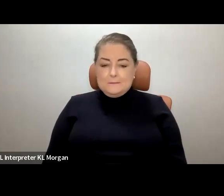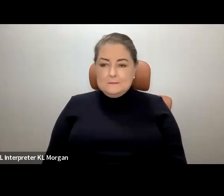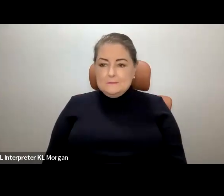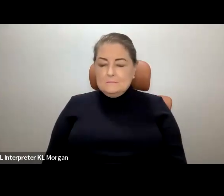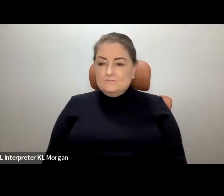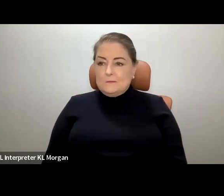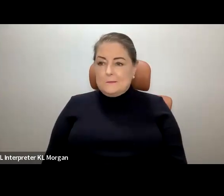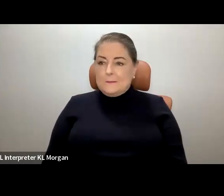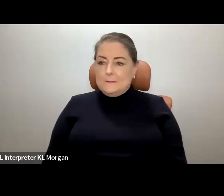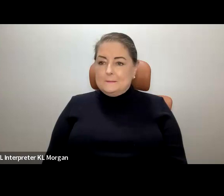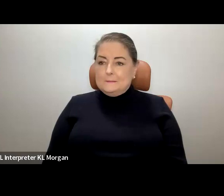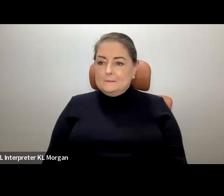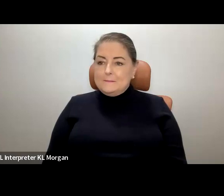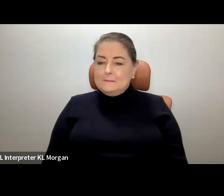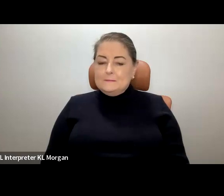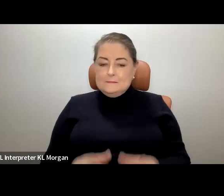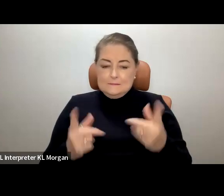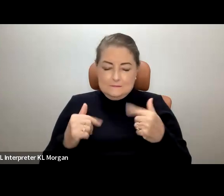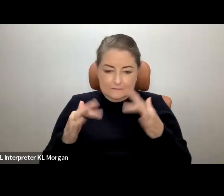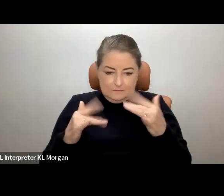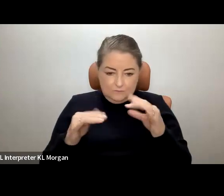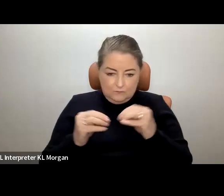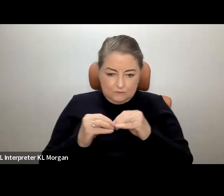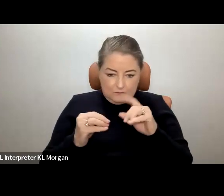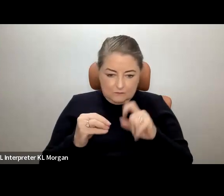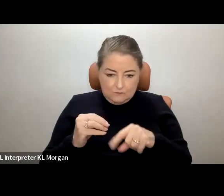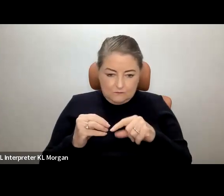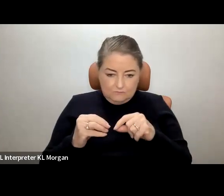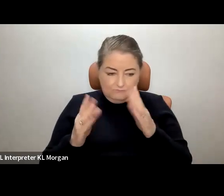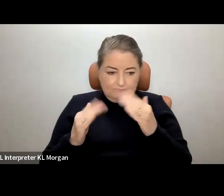[Tania Kalaitzidis] And some more questions are coming in. Next up, go ahead. Sorry.